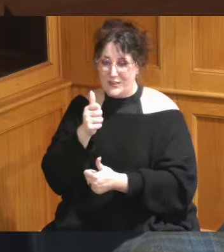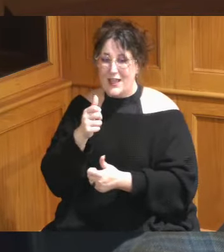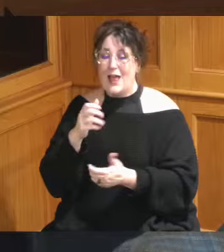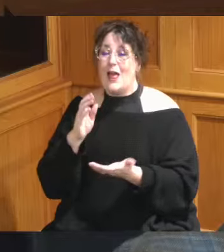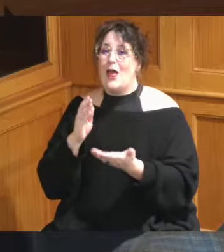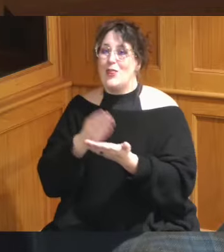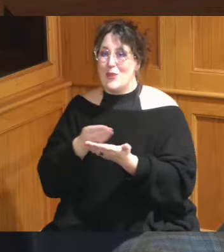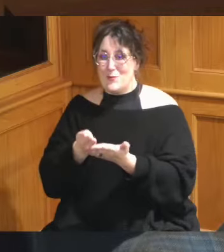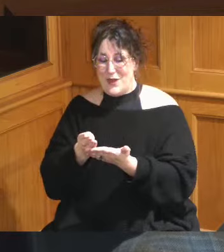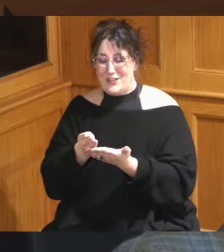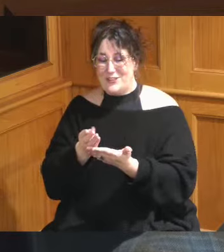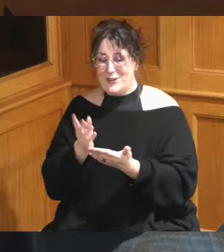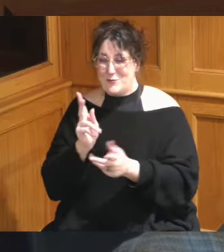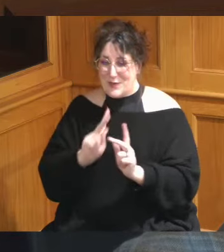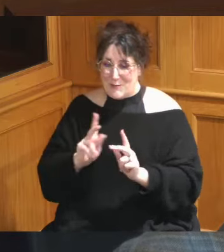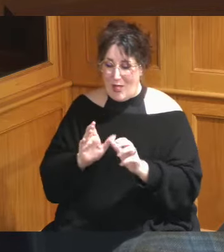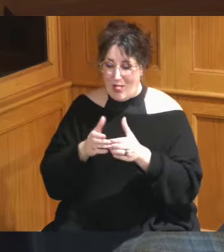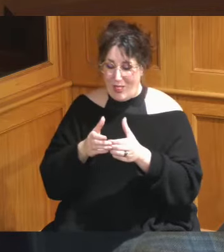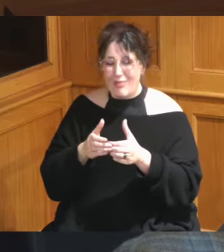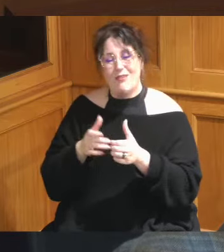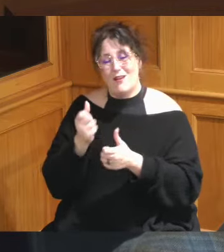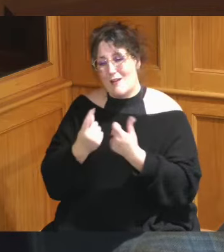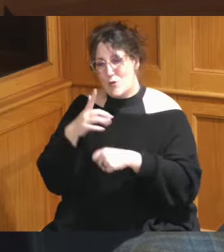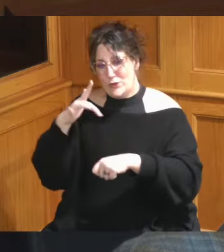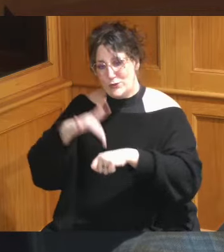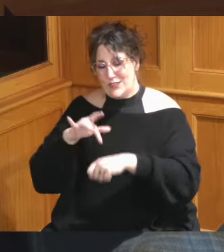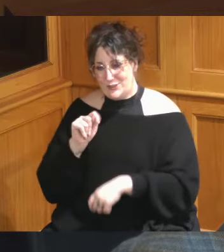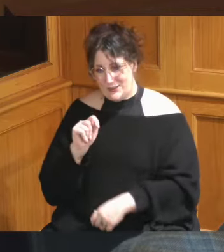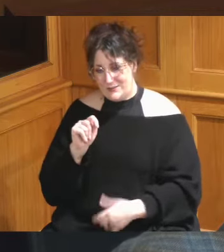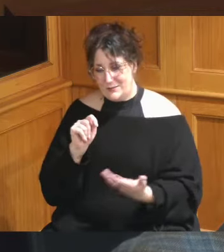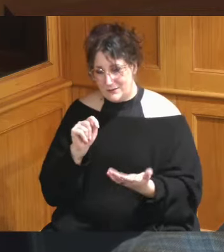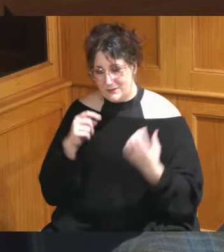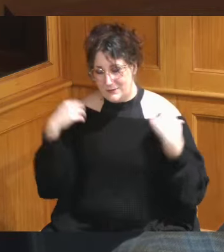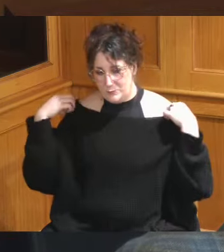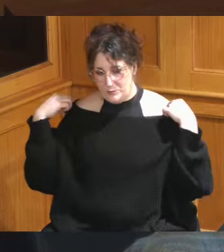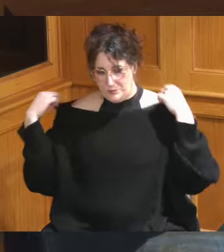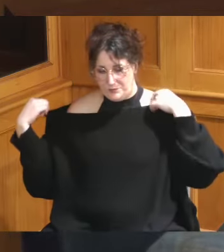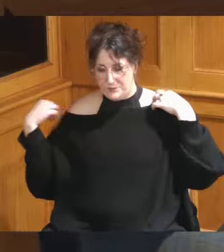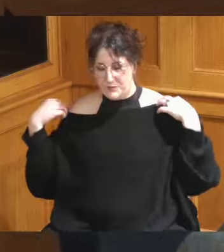and everybody that works on this. because I know you say, "Man, it's a lot of qu it's a lot of